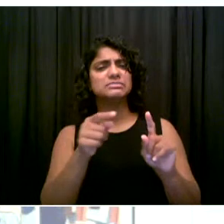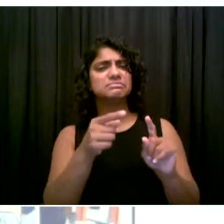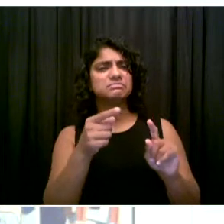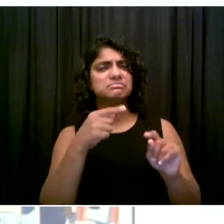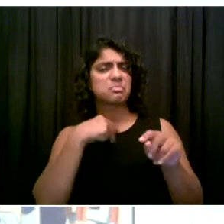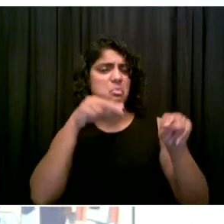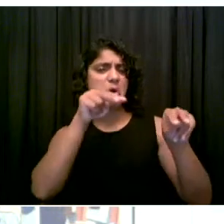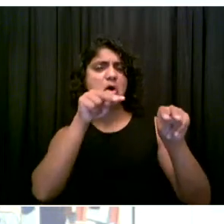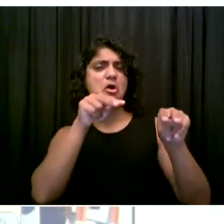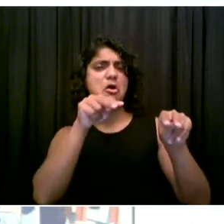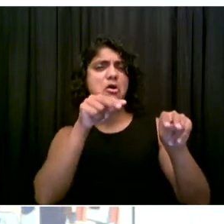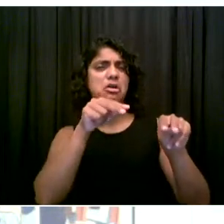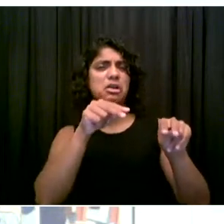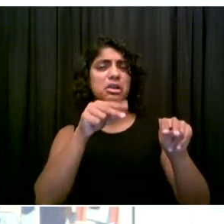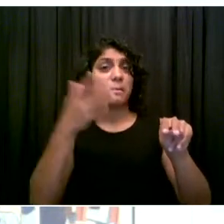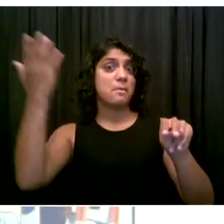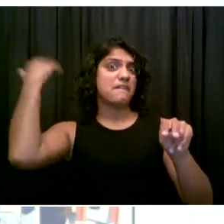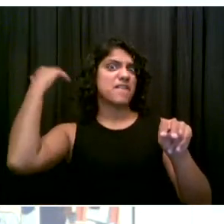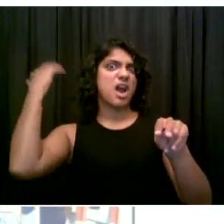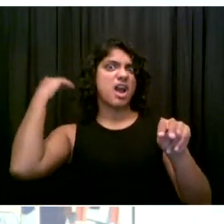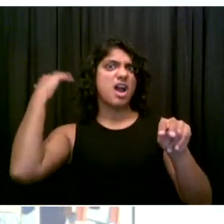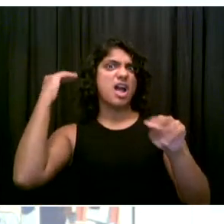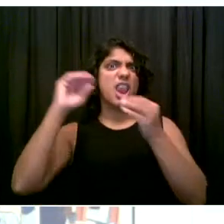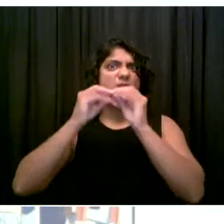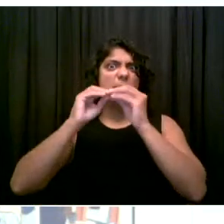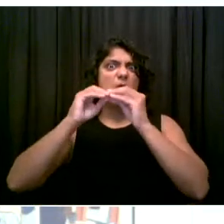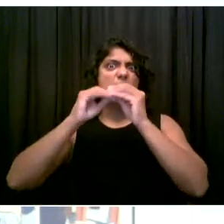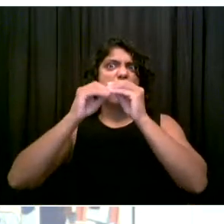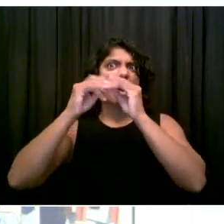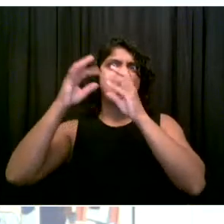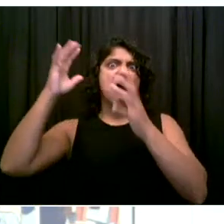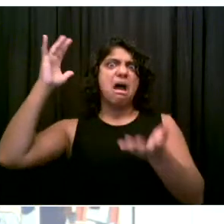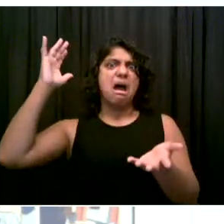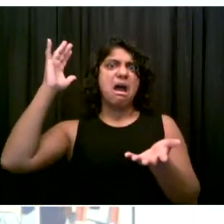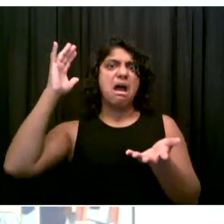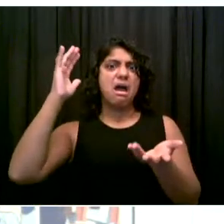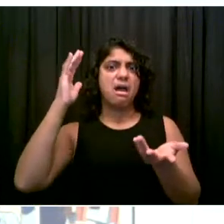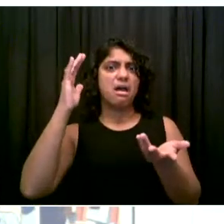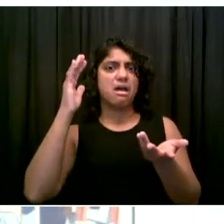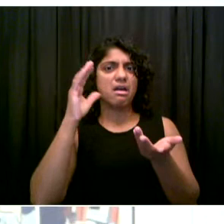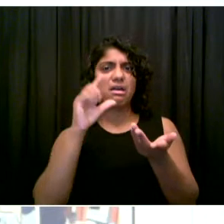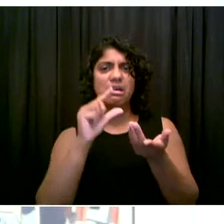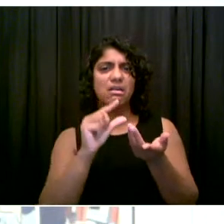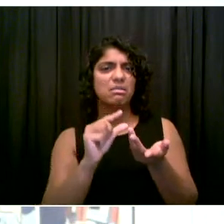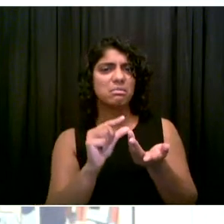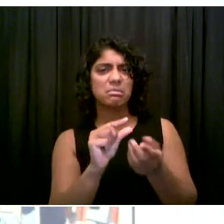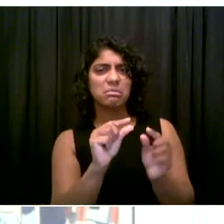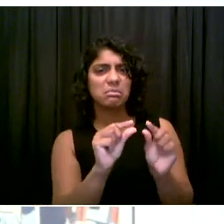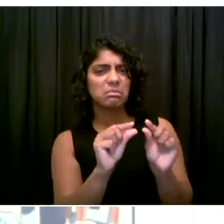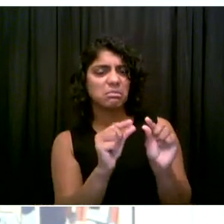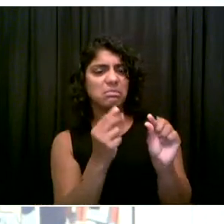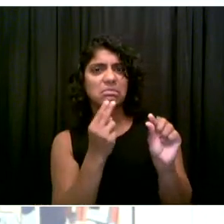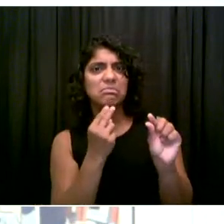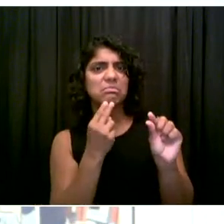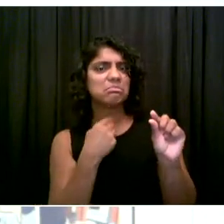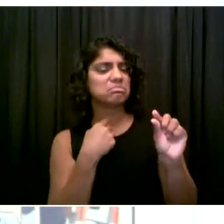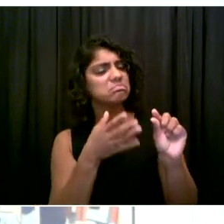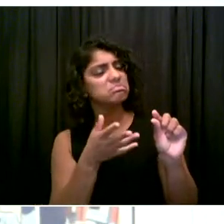VALUABLE AS A METRICS AS TESTING PATTERNS CHAGNE HTAT'S WHY WE DO ALSO FOLLOW OTHER